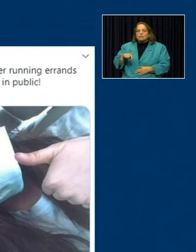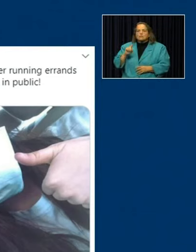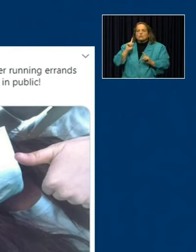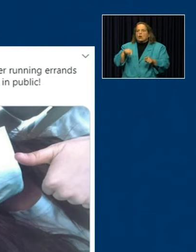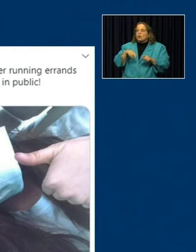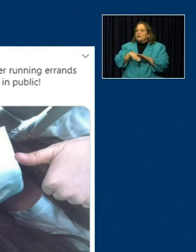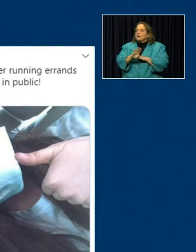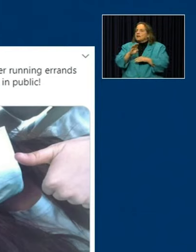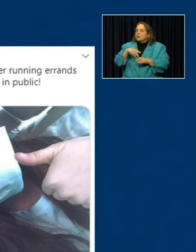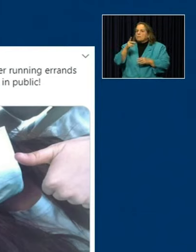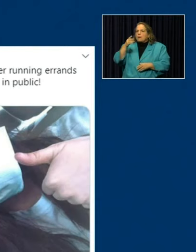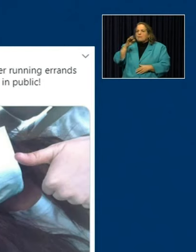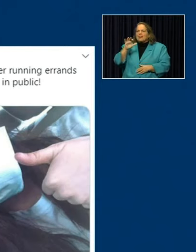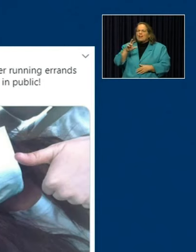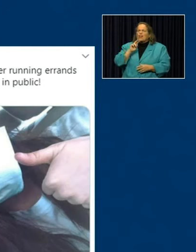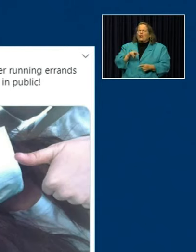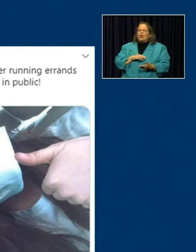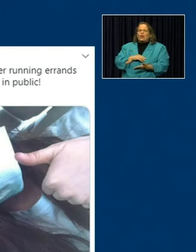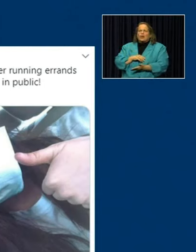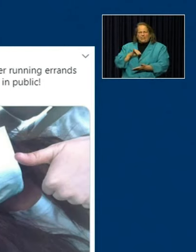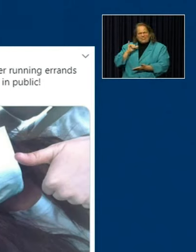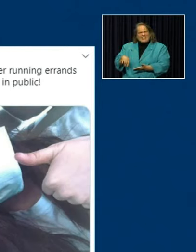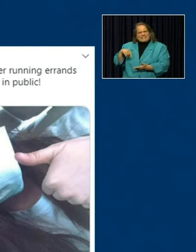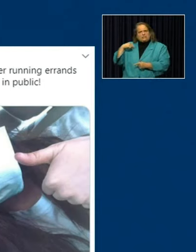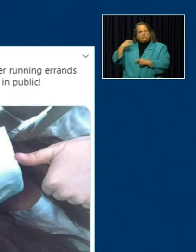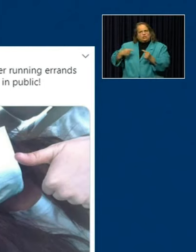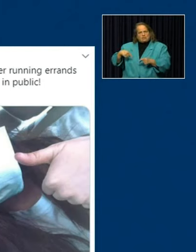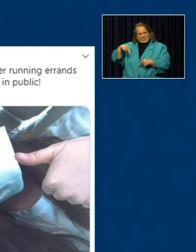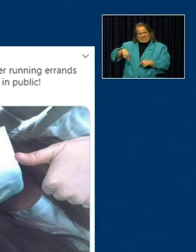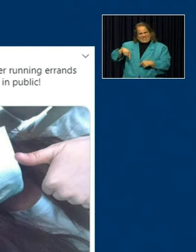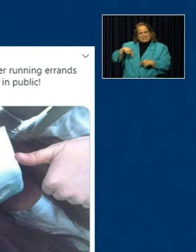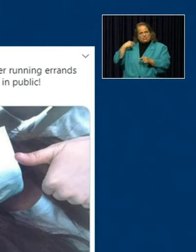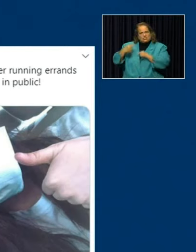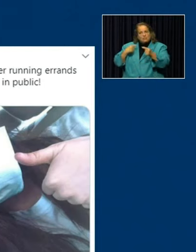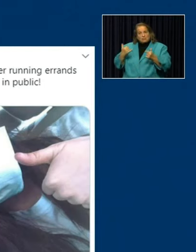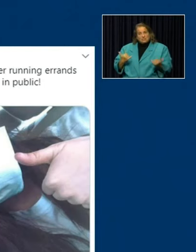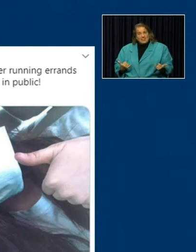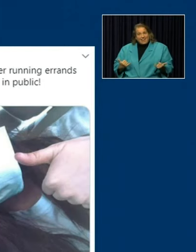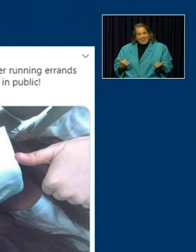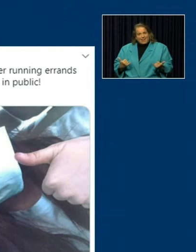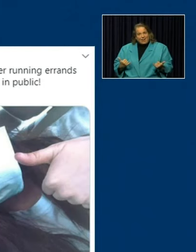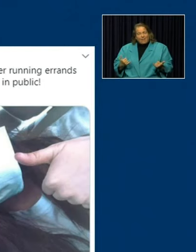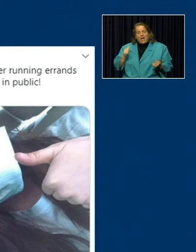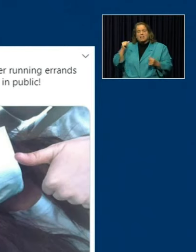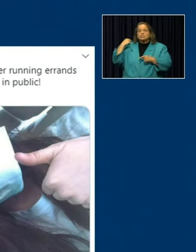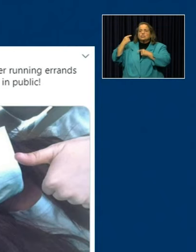UP. WE'RE WEEKS IN. IT CAN BE A LITTLE BIT DRAINING. BUT THIS IS THE TYPE OF THING